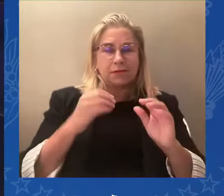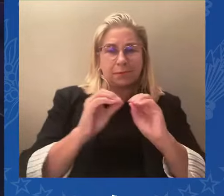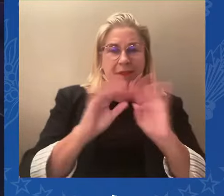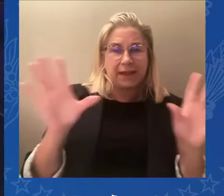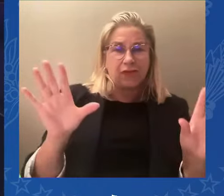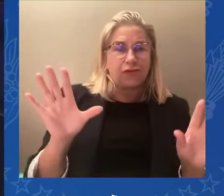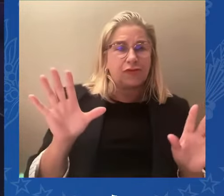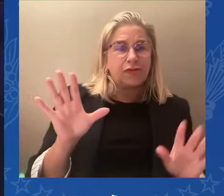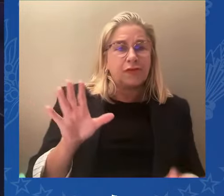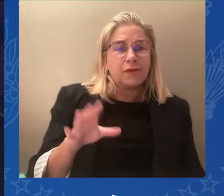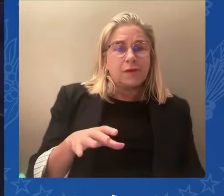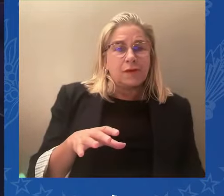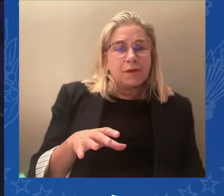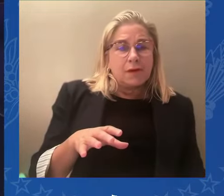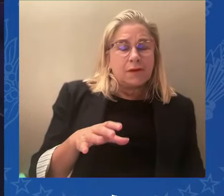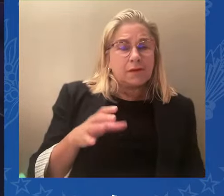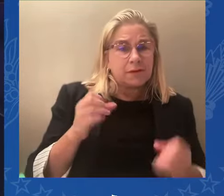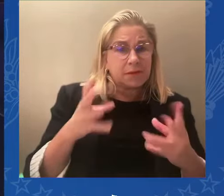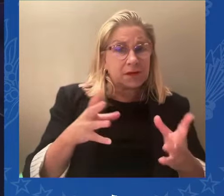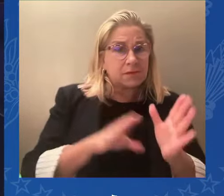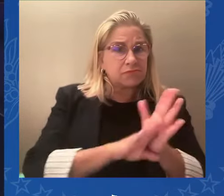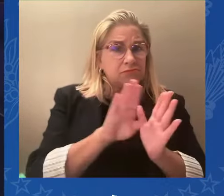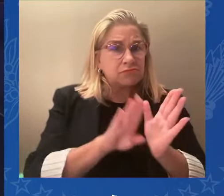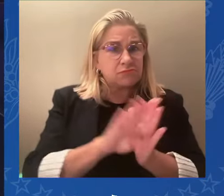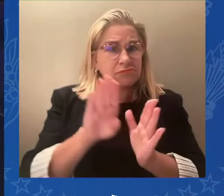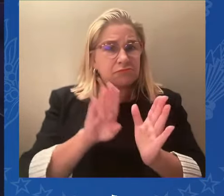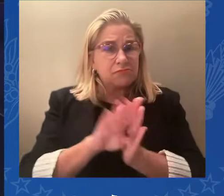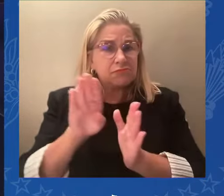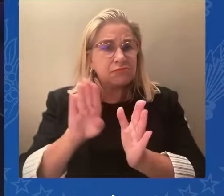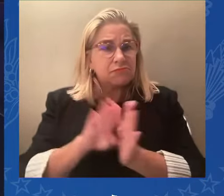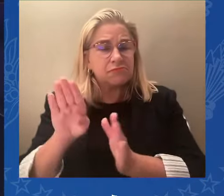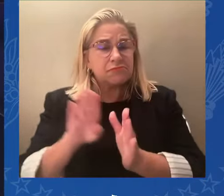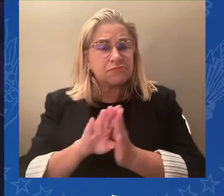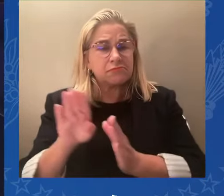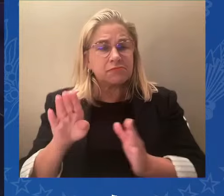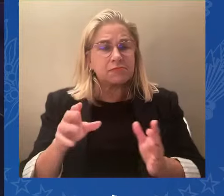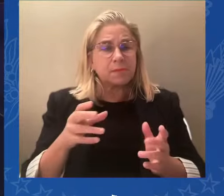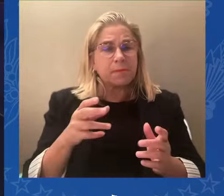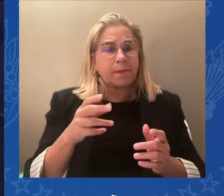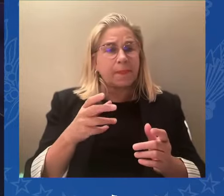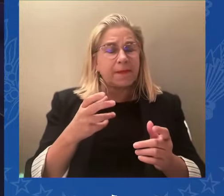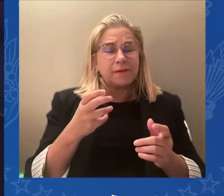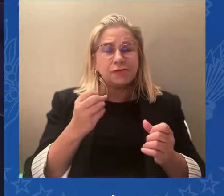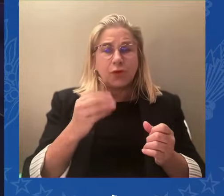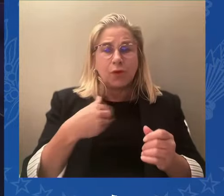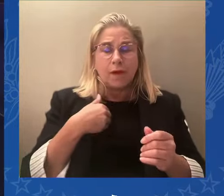coming for your freedoms, making it harder for you to vote and have your vote counted;